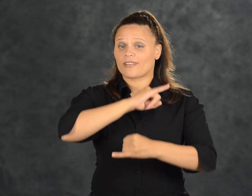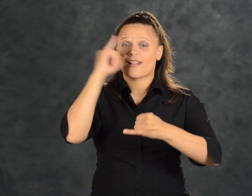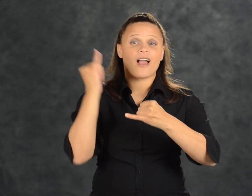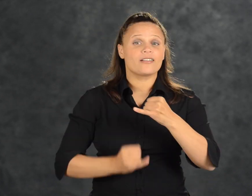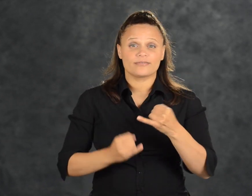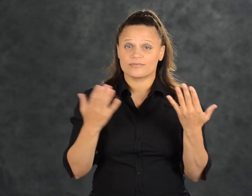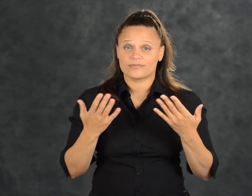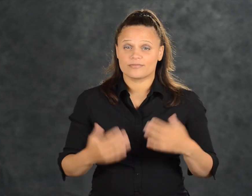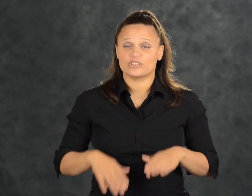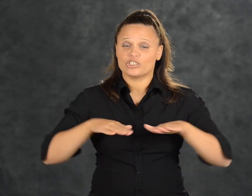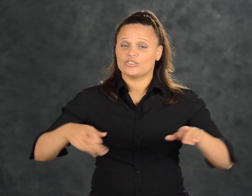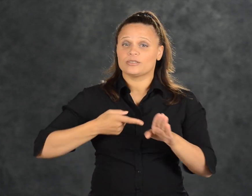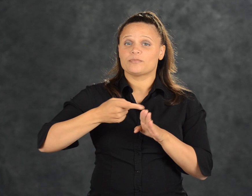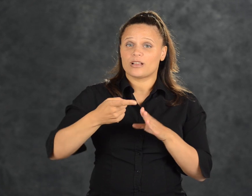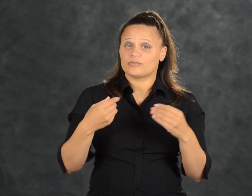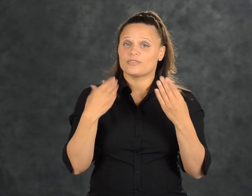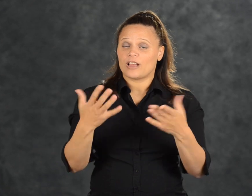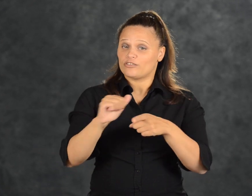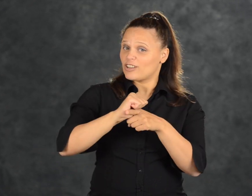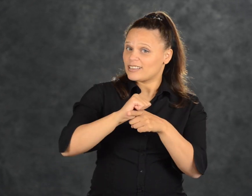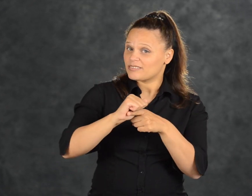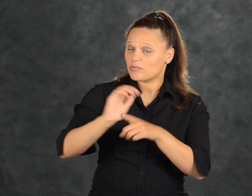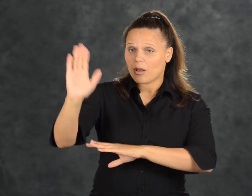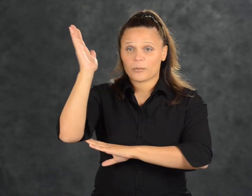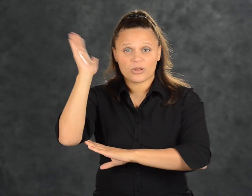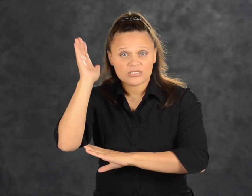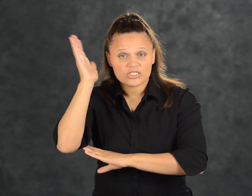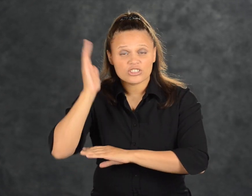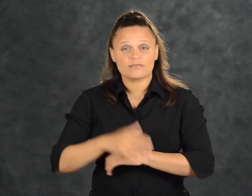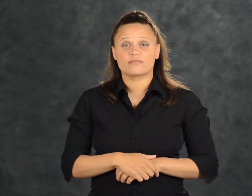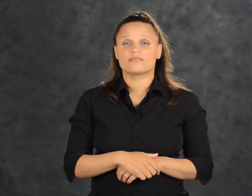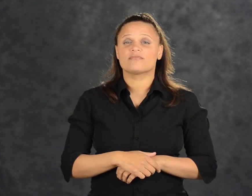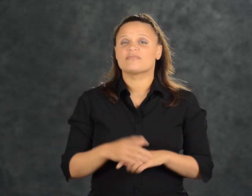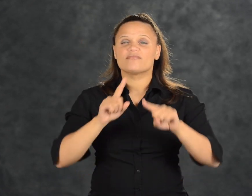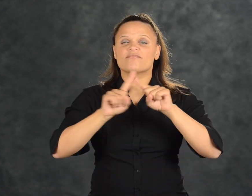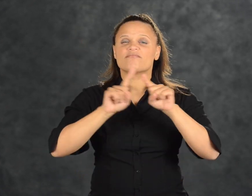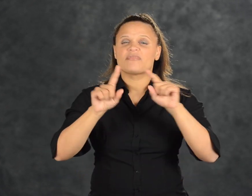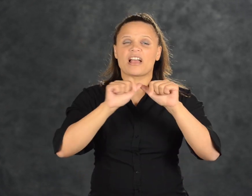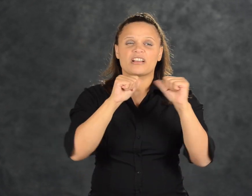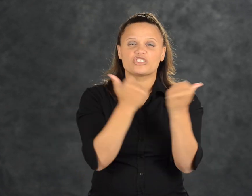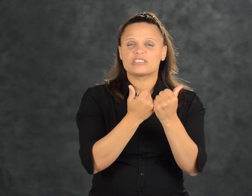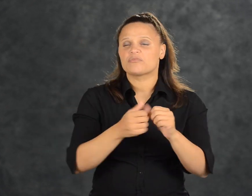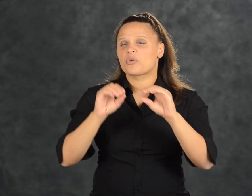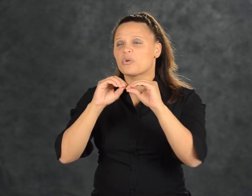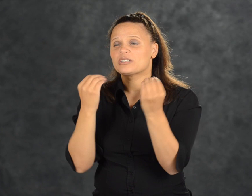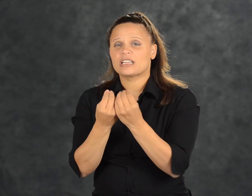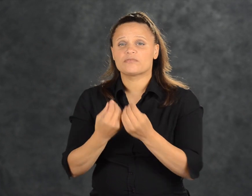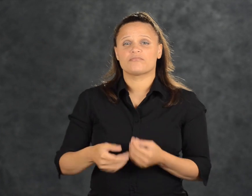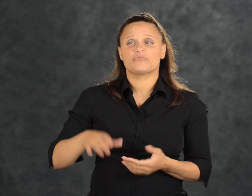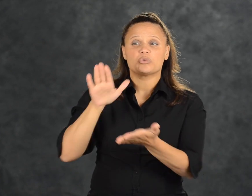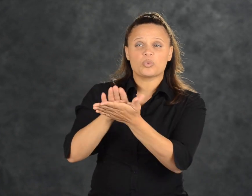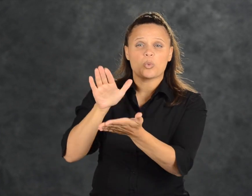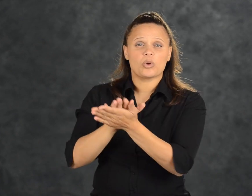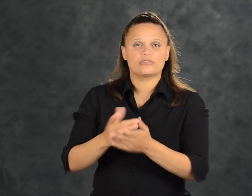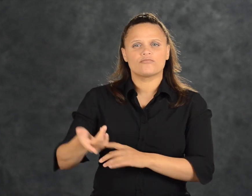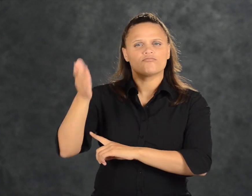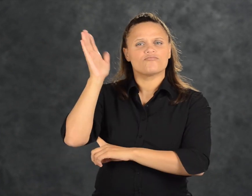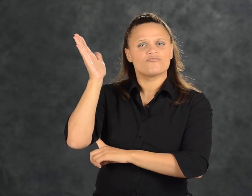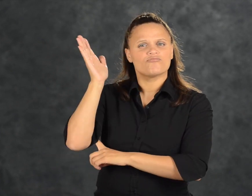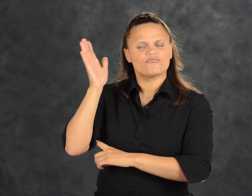Finally, Children’s Specialists can provide trainings and presentations for agencies, organizations, and schools